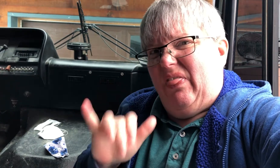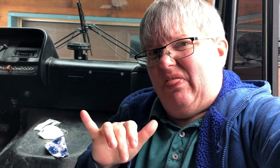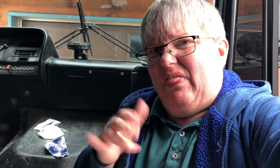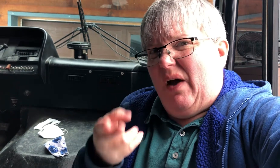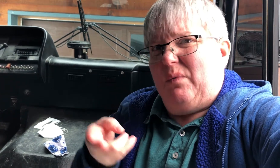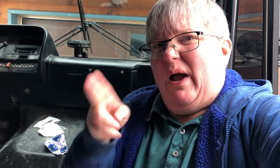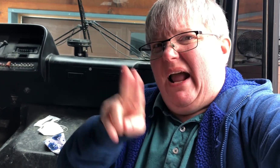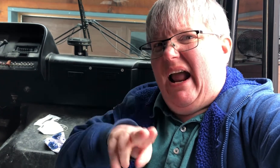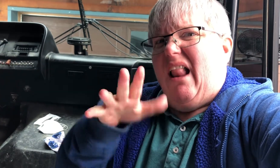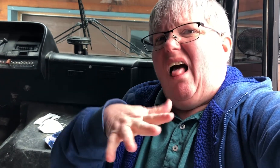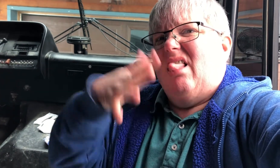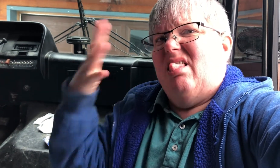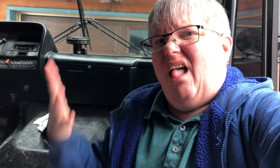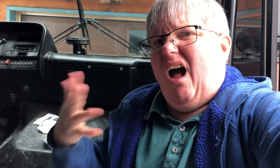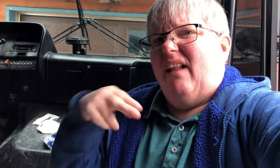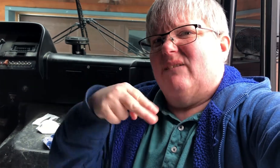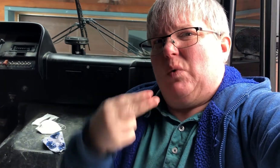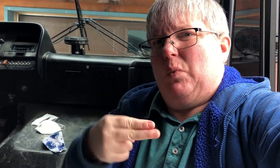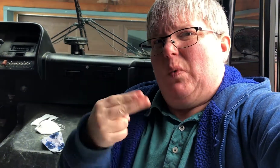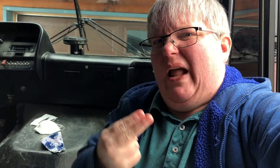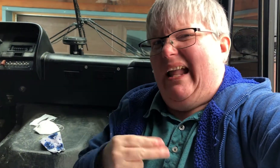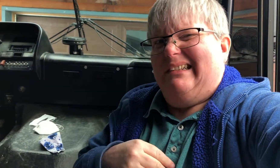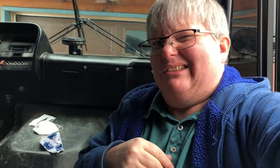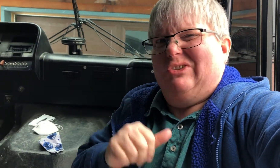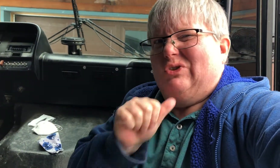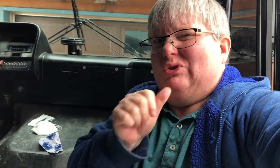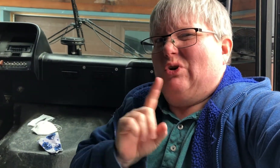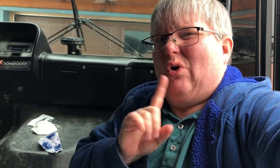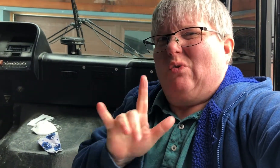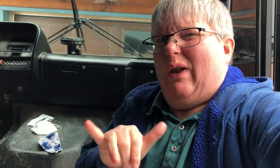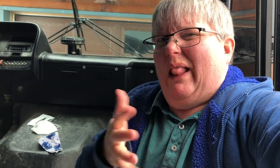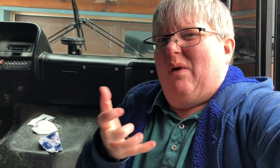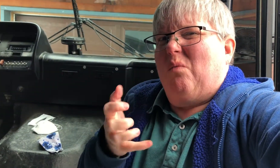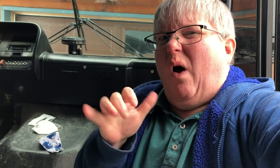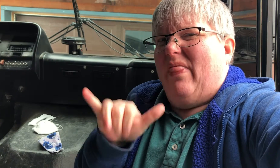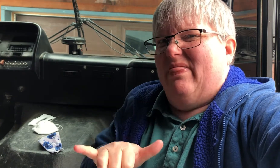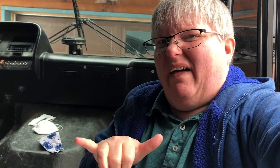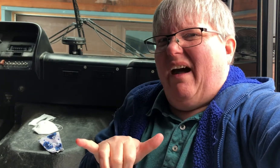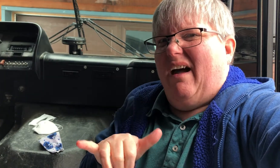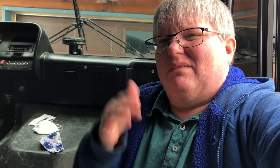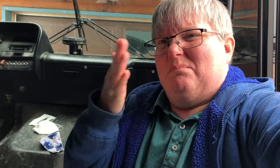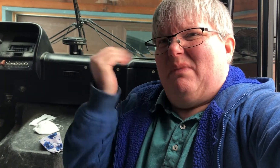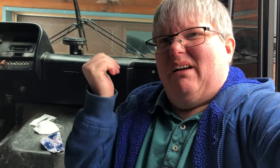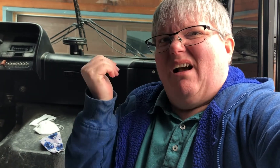would add a lot of weight, and you don't really want that, because you just use up too much gas,